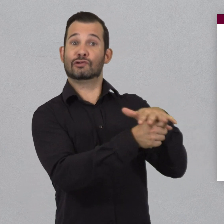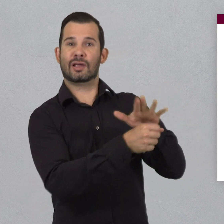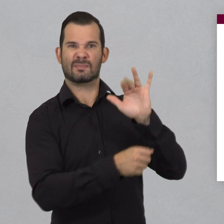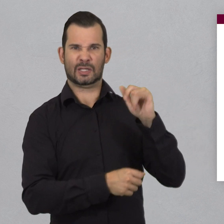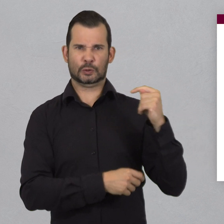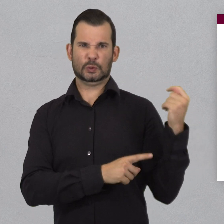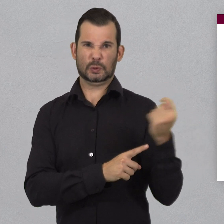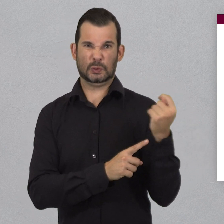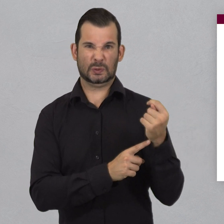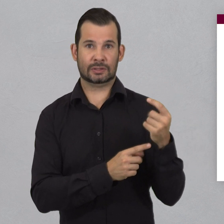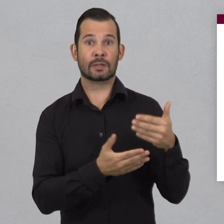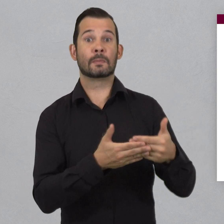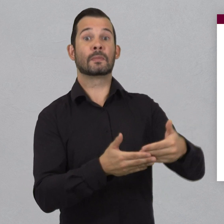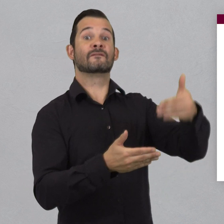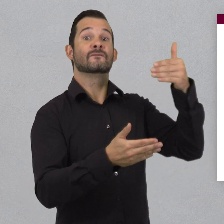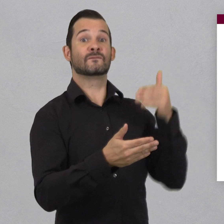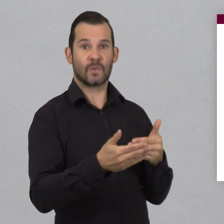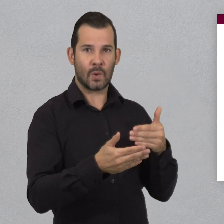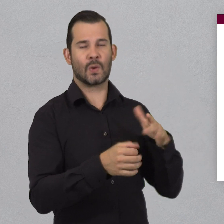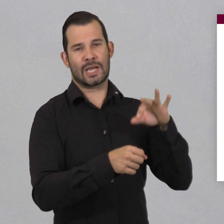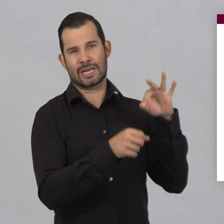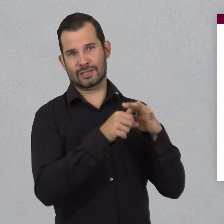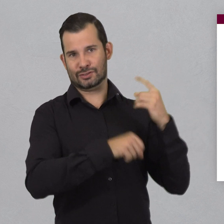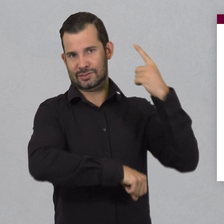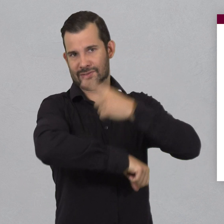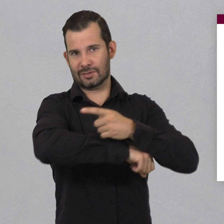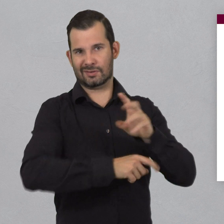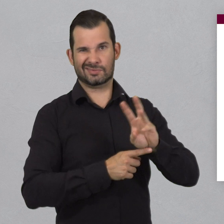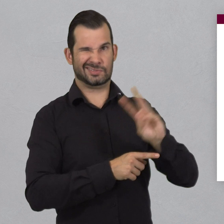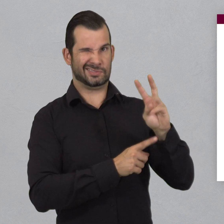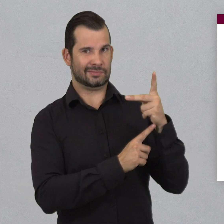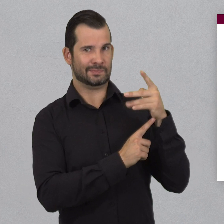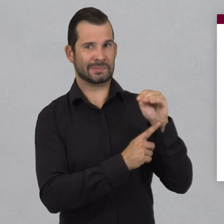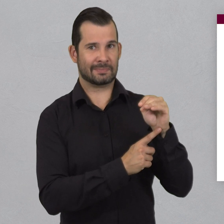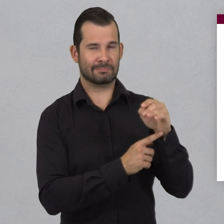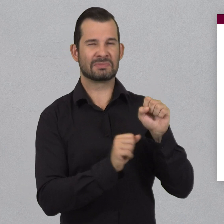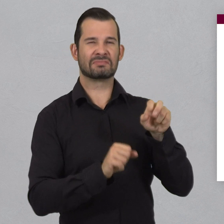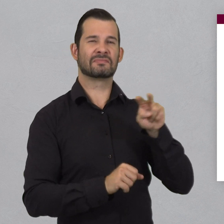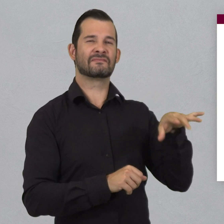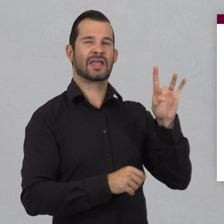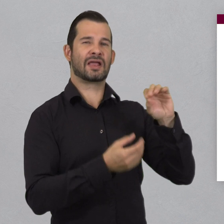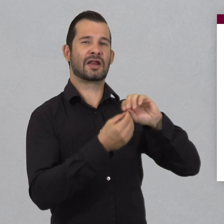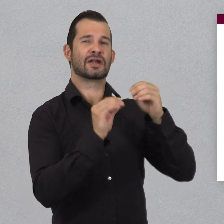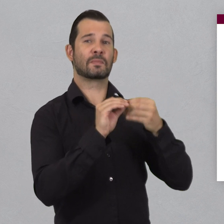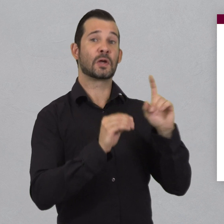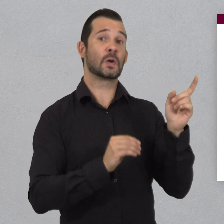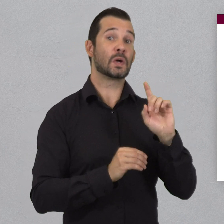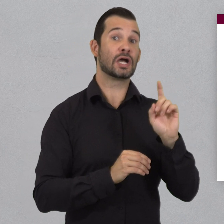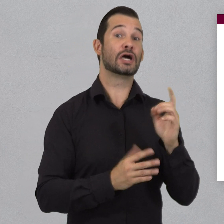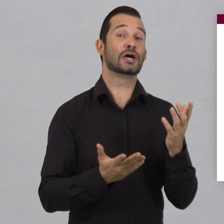office in your riding by the Tuesday before election day, 6 p.m. You can find the number: